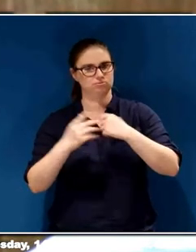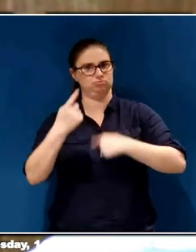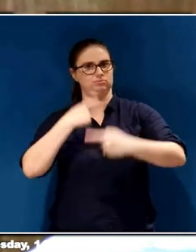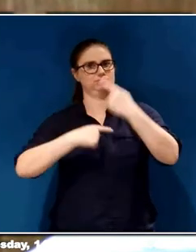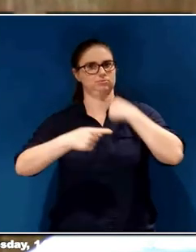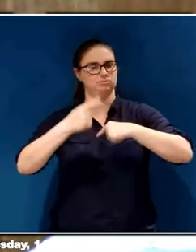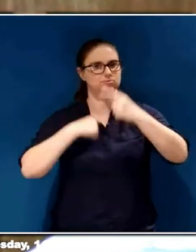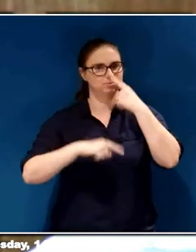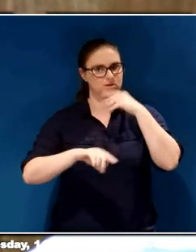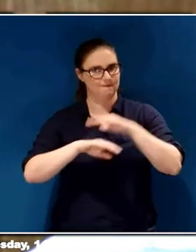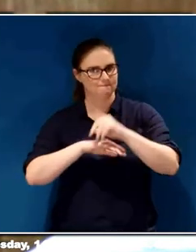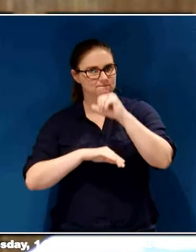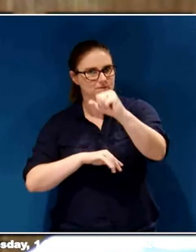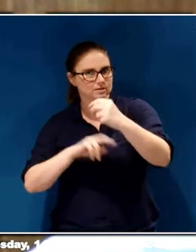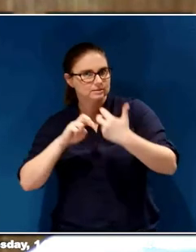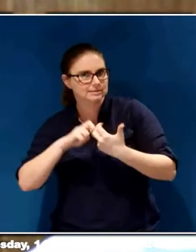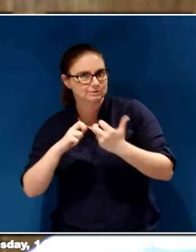We appreciate your assistance, thank you.